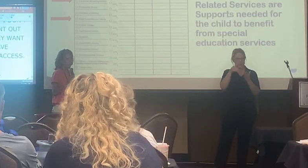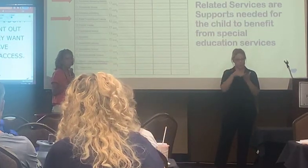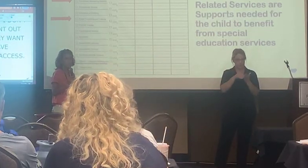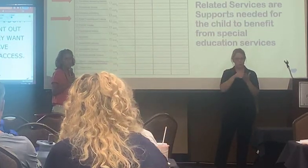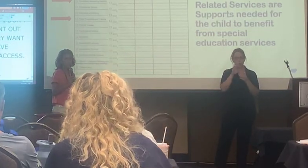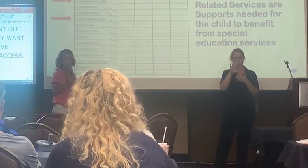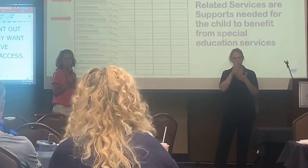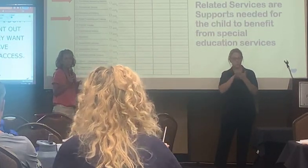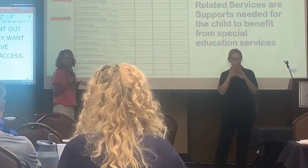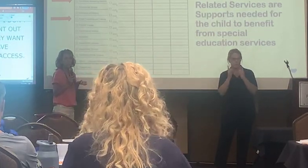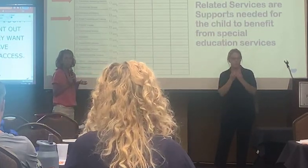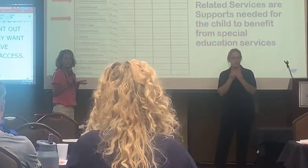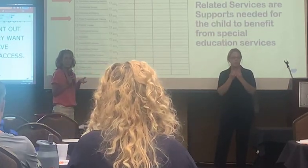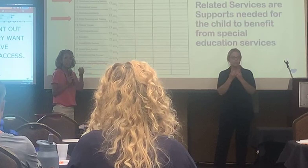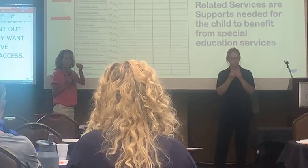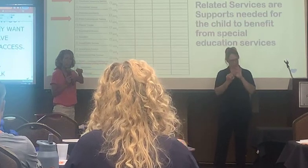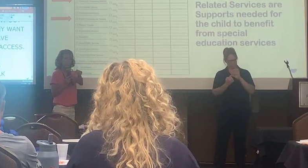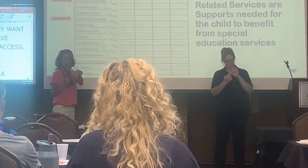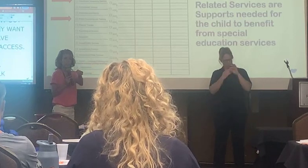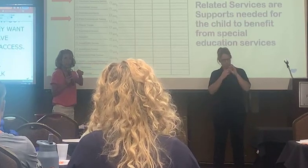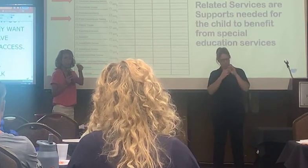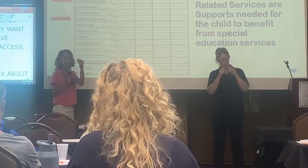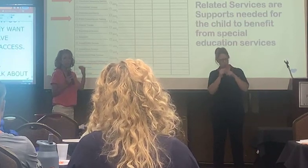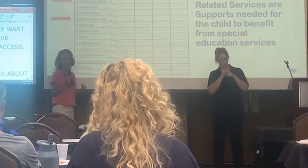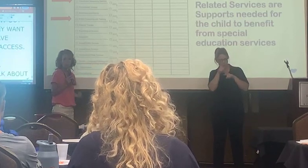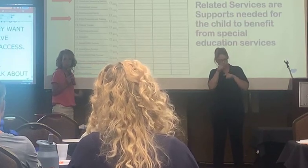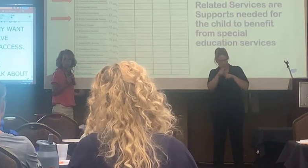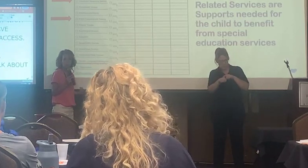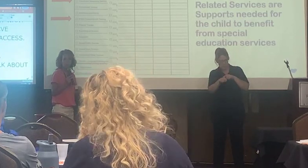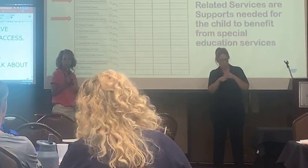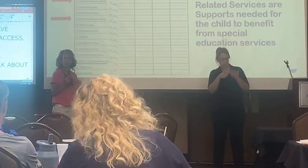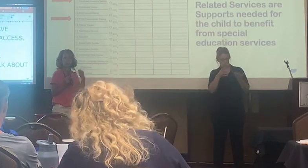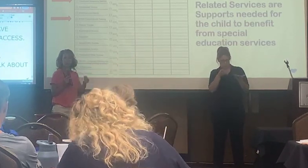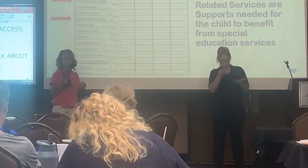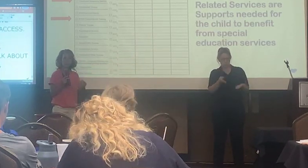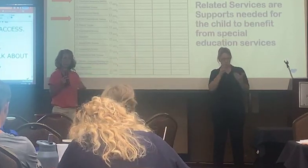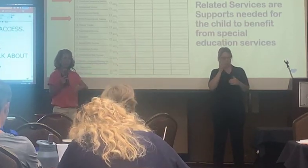school district there's specialized training that you need as a parent in order to provide you know